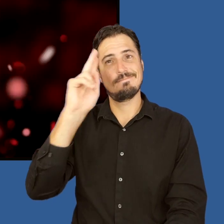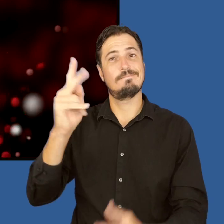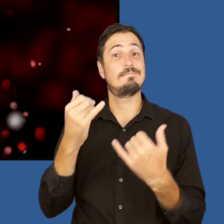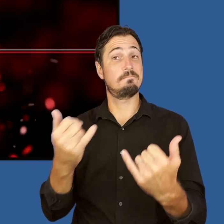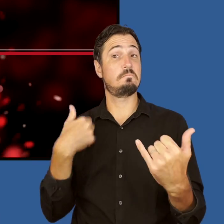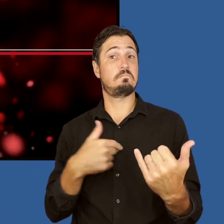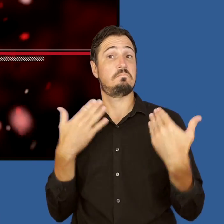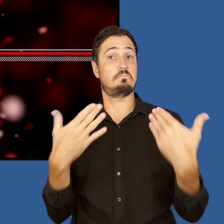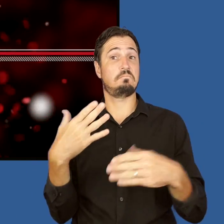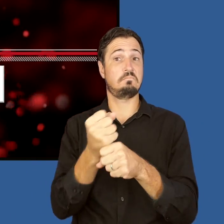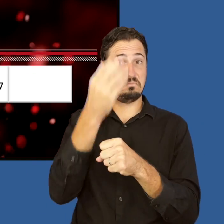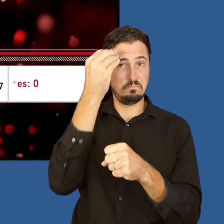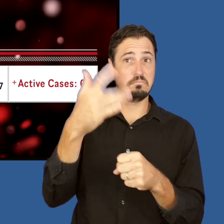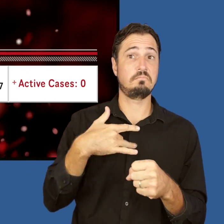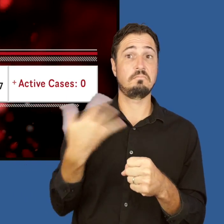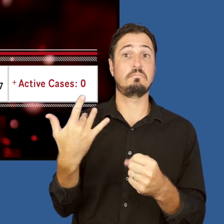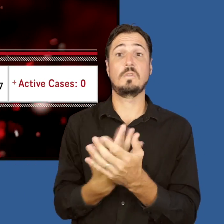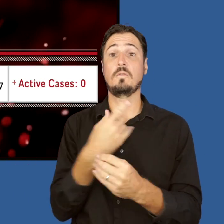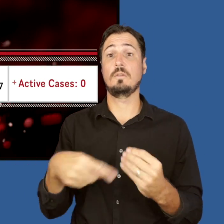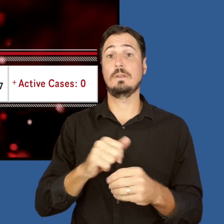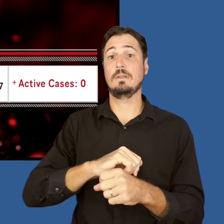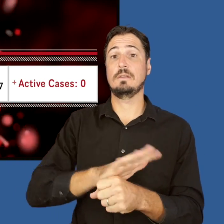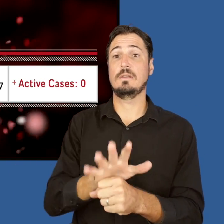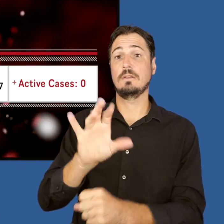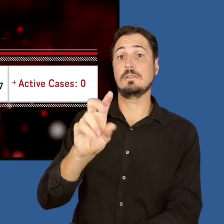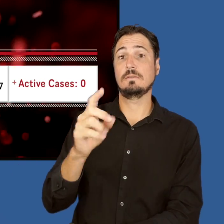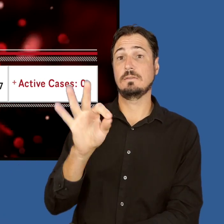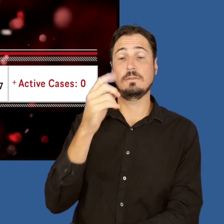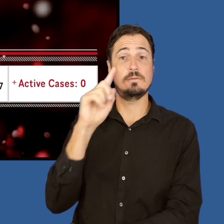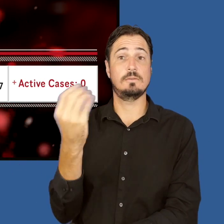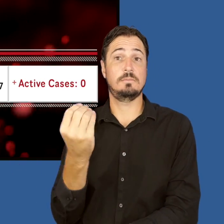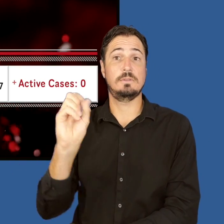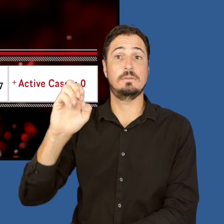Aloha Kaua‘i. Here is our COVID-19 briefing from Team Kaua‘i for Monday, September 21.